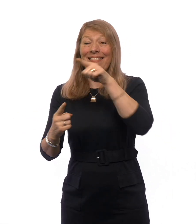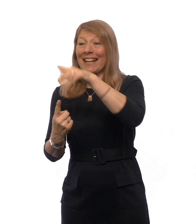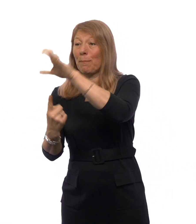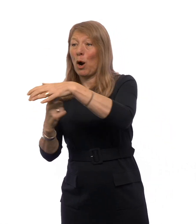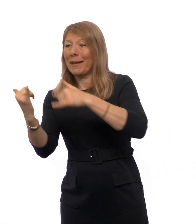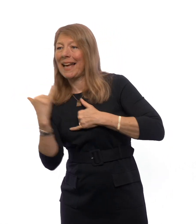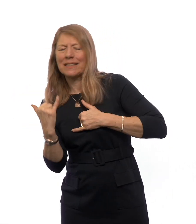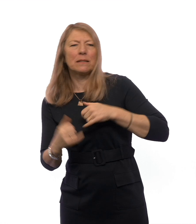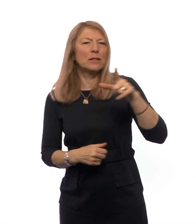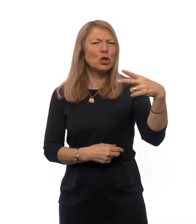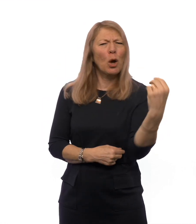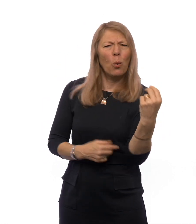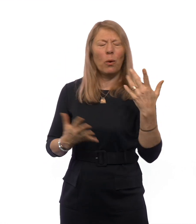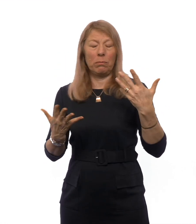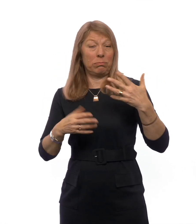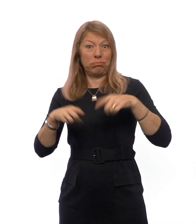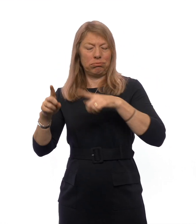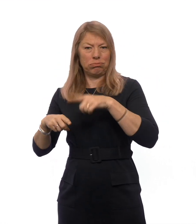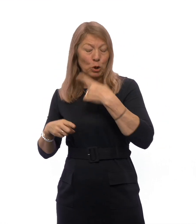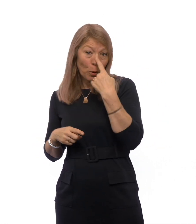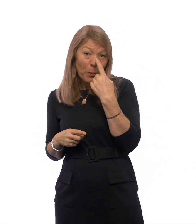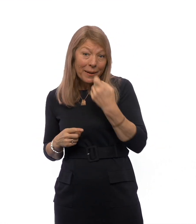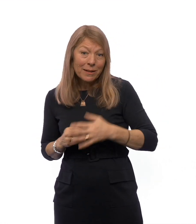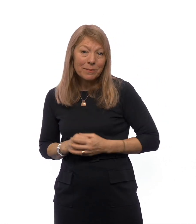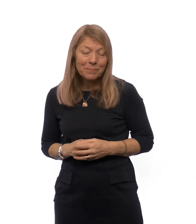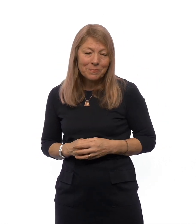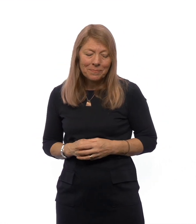The Bill mandates the Department for Communities to publish five yearly reports,